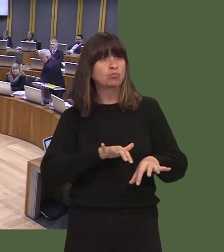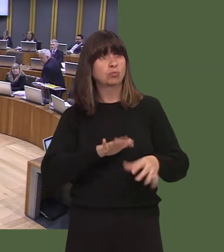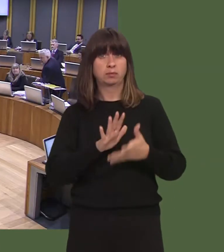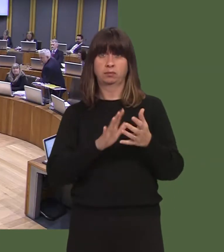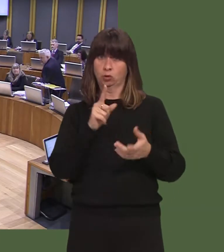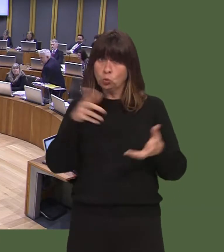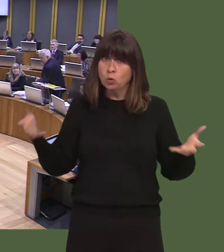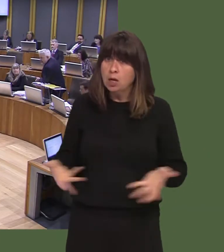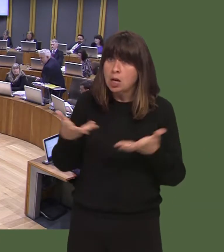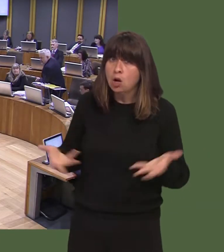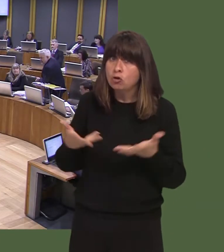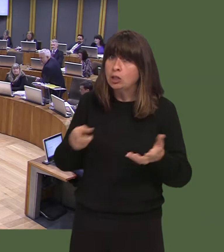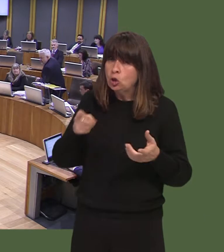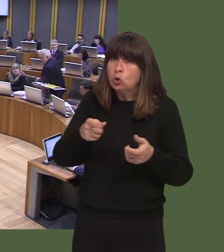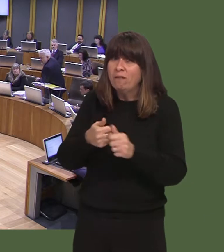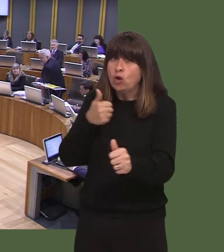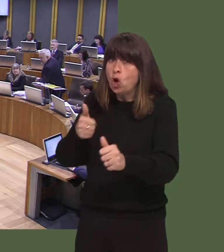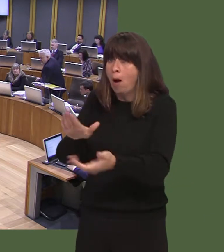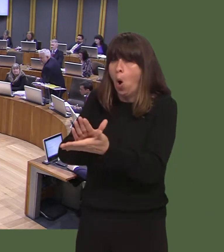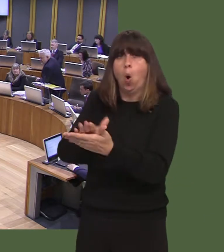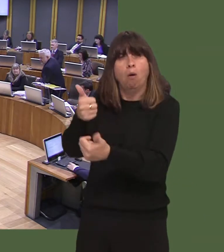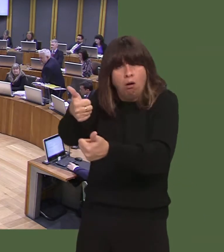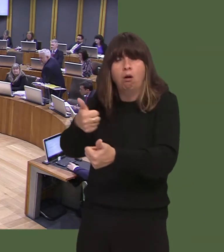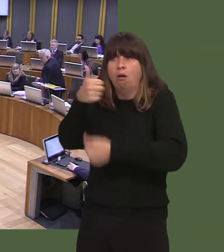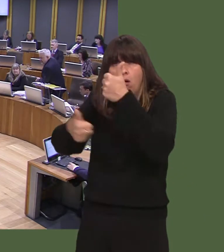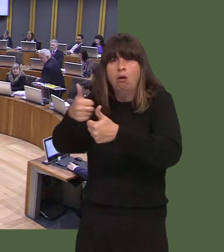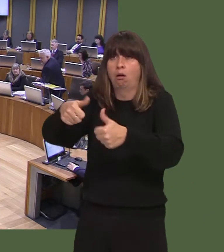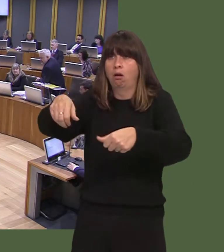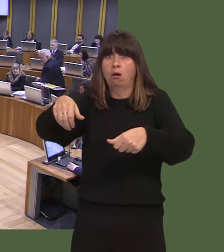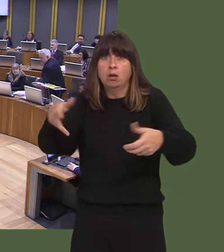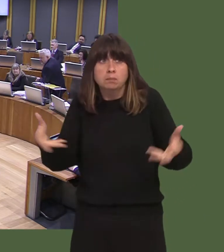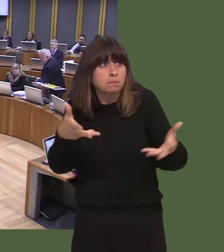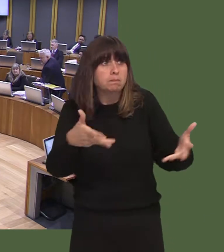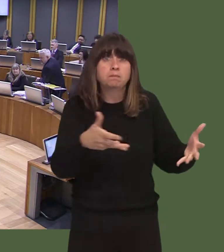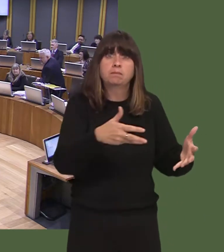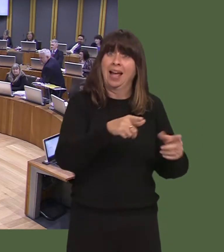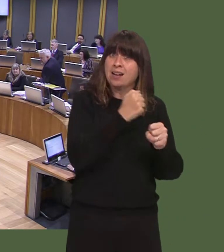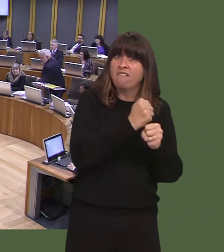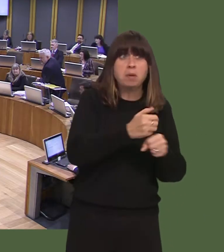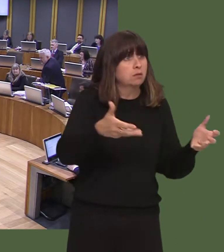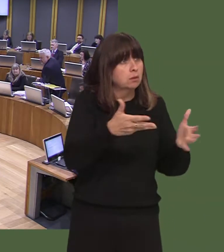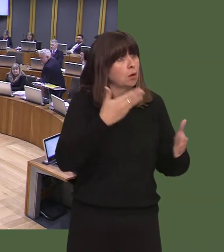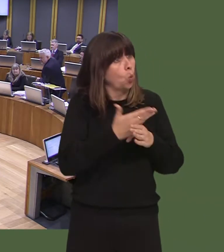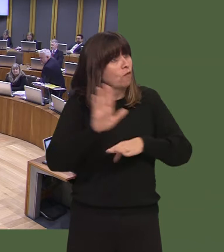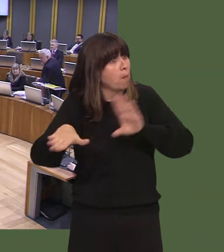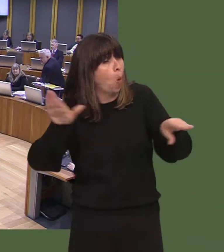Are you encouraging and incentivising companies and public sector organisations to allow more of their employees to work from home?